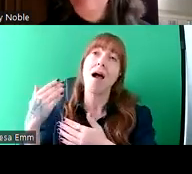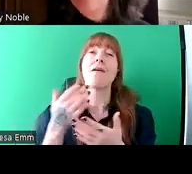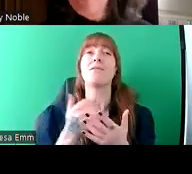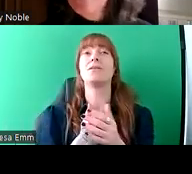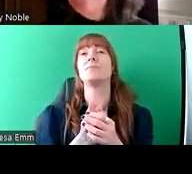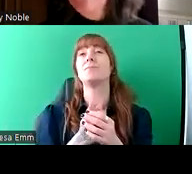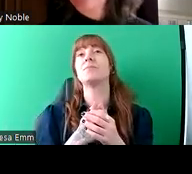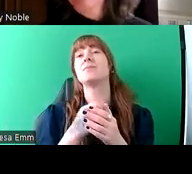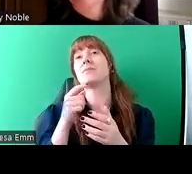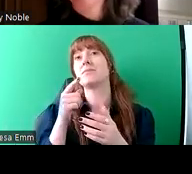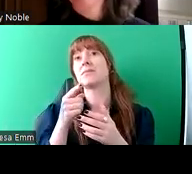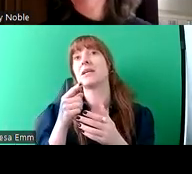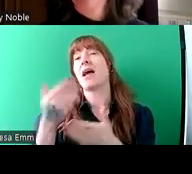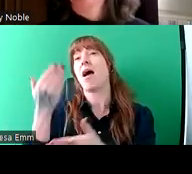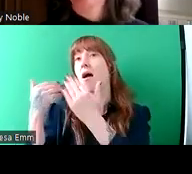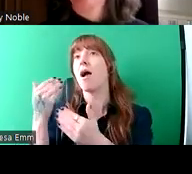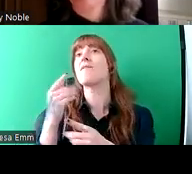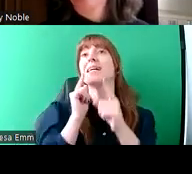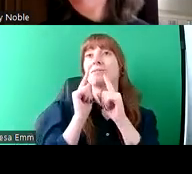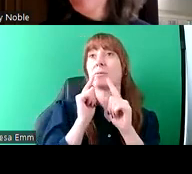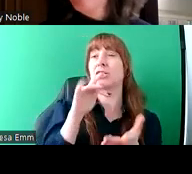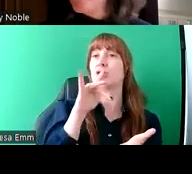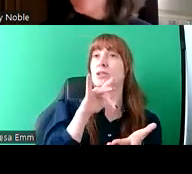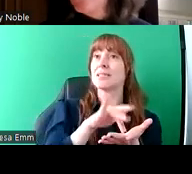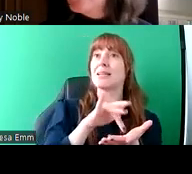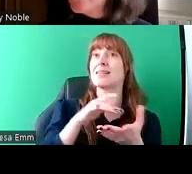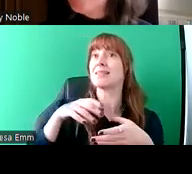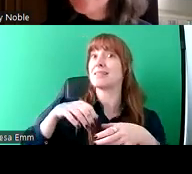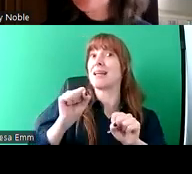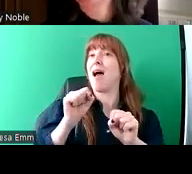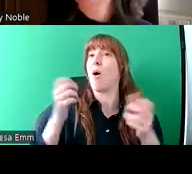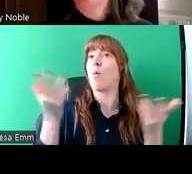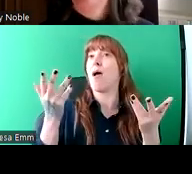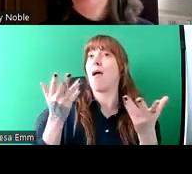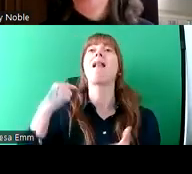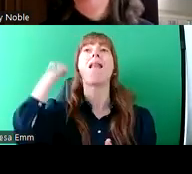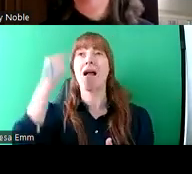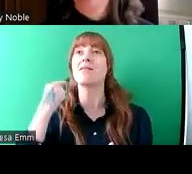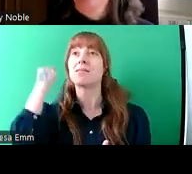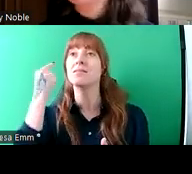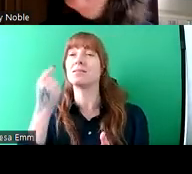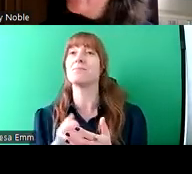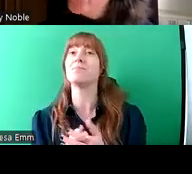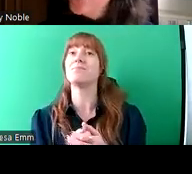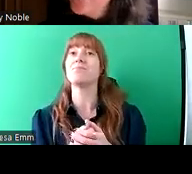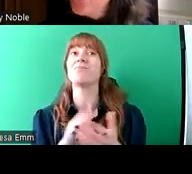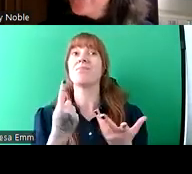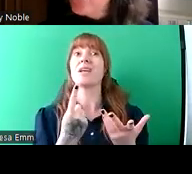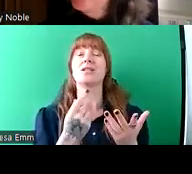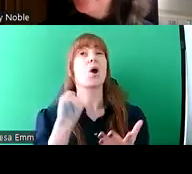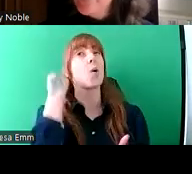and information centre actually began its life in London; it was London-centric but not exclusively